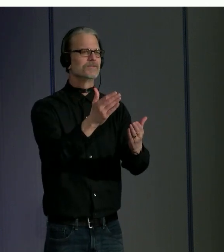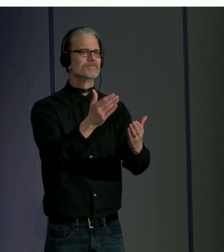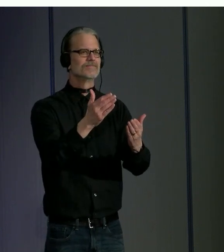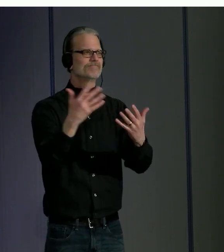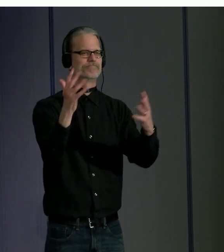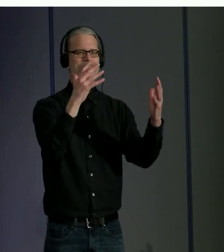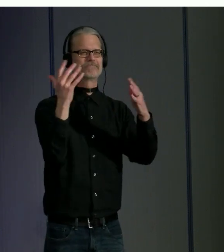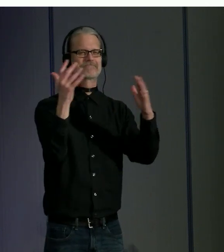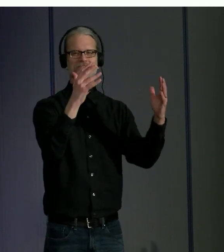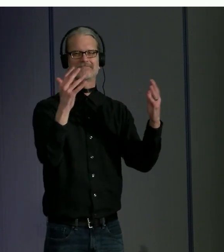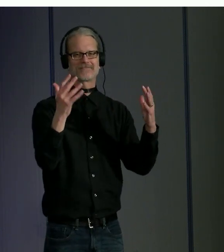And feel free to come chat with me. (Applauds)